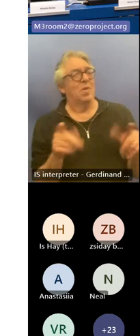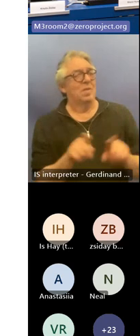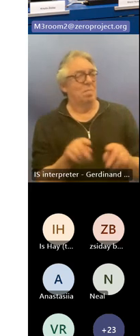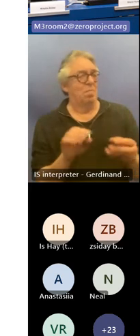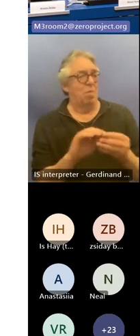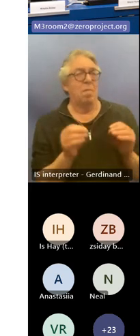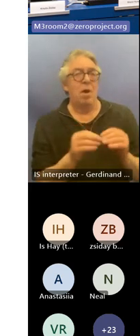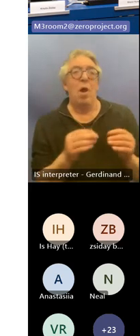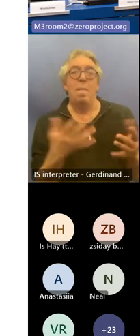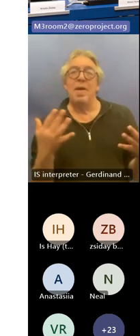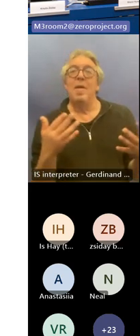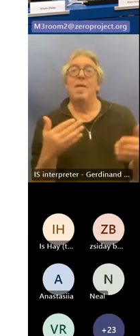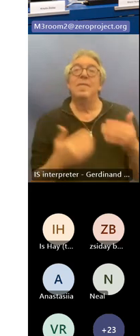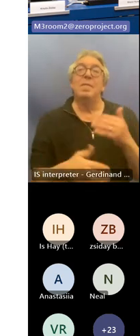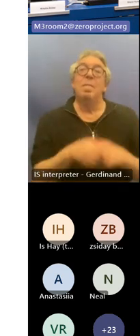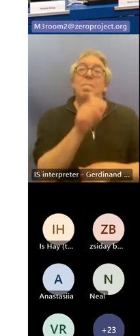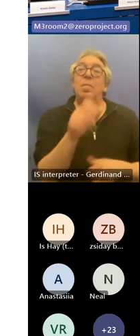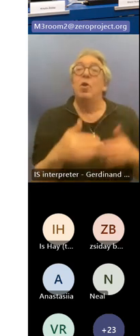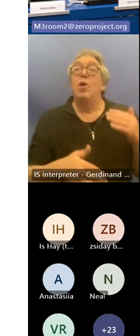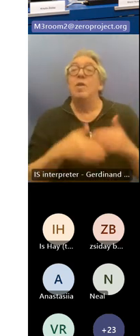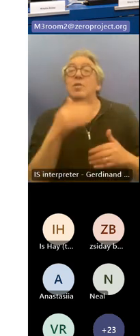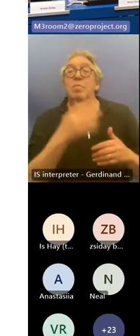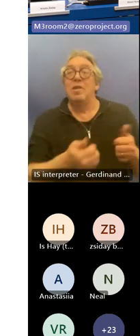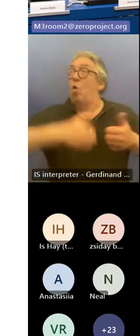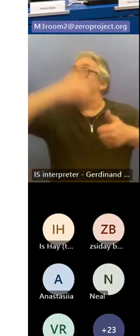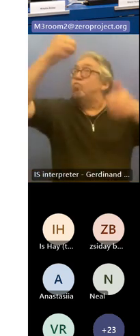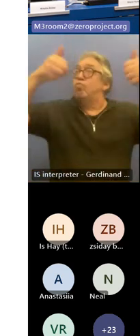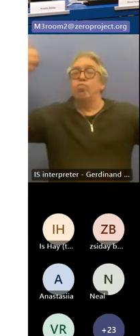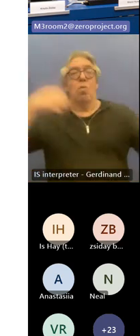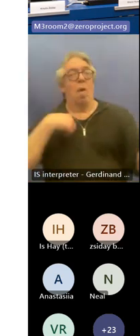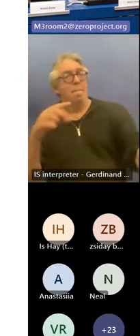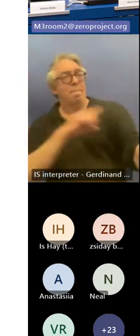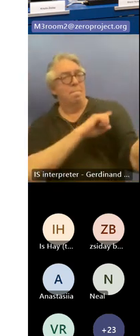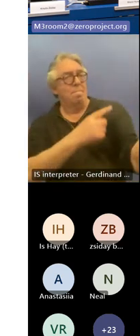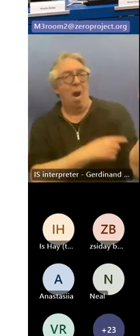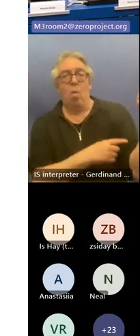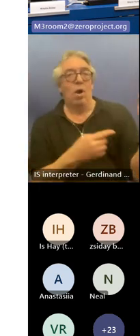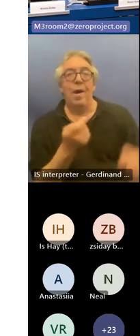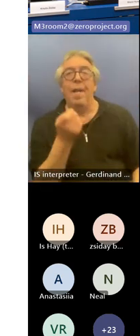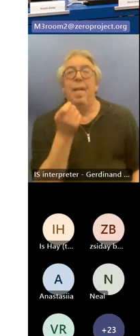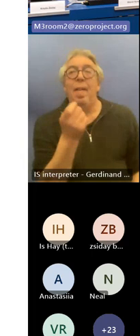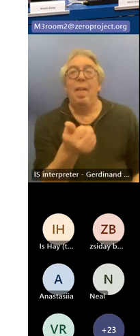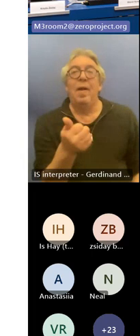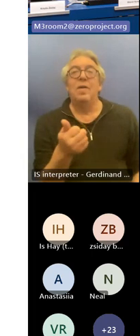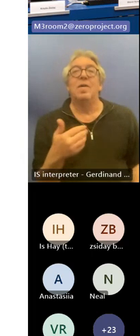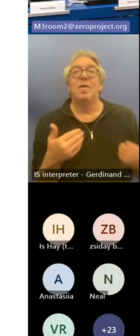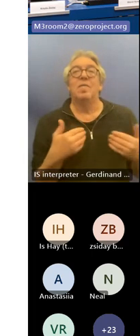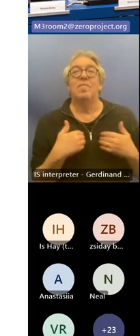that need to be made for the society so we wanted to create something that removed the financial